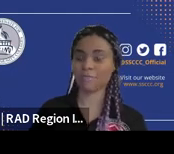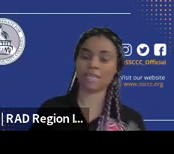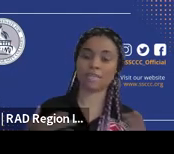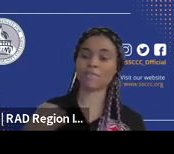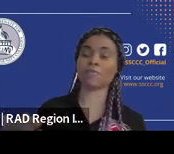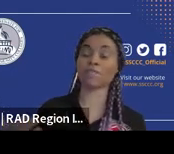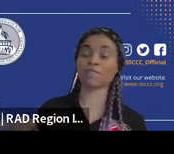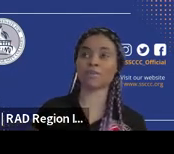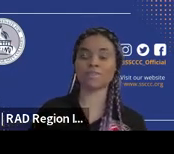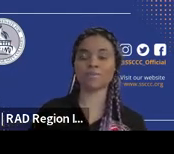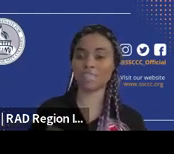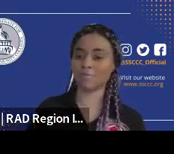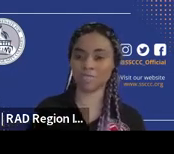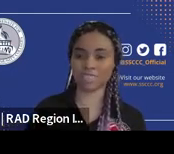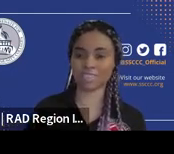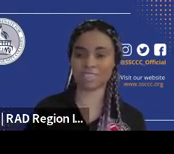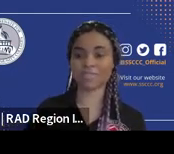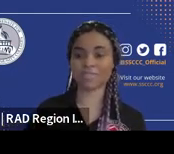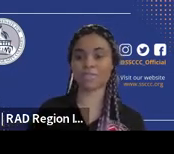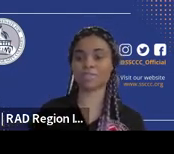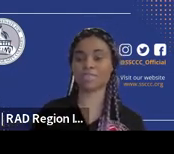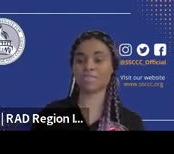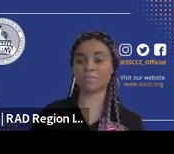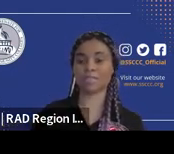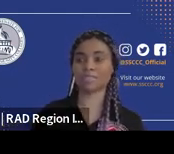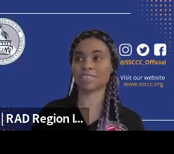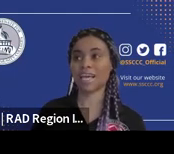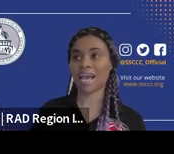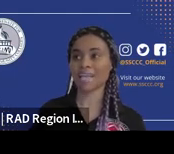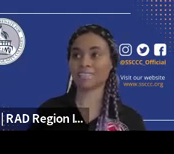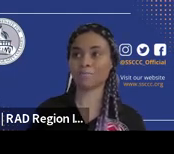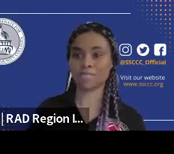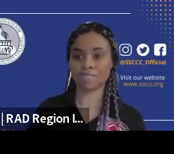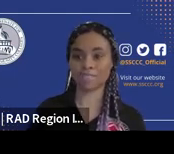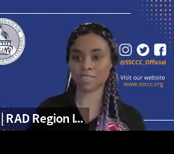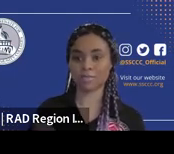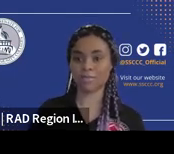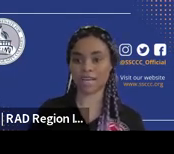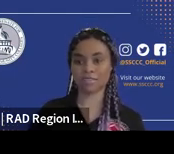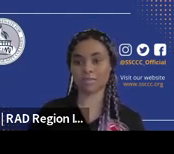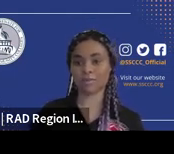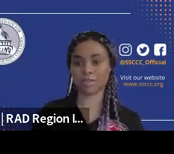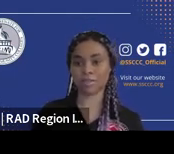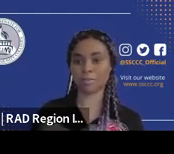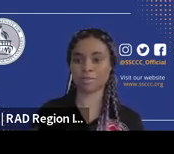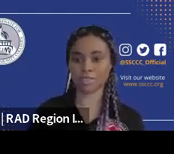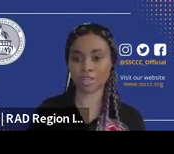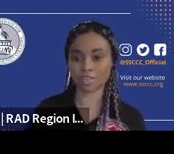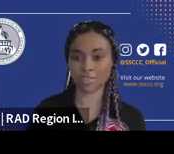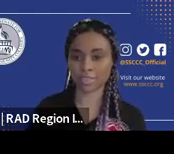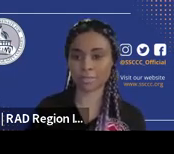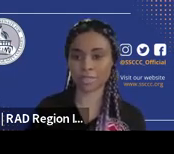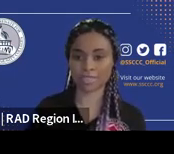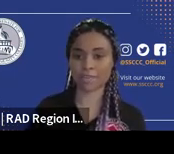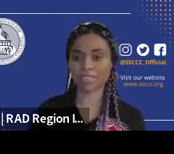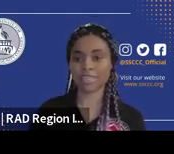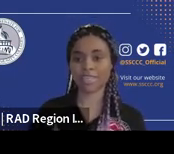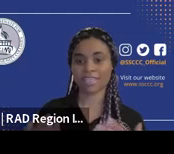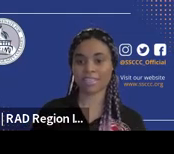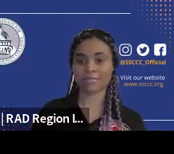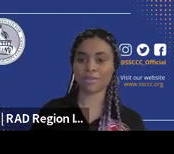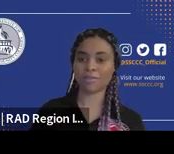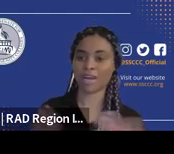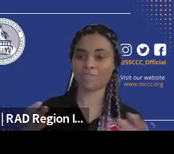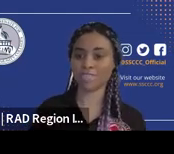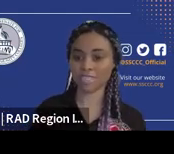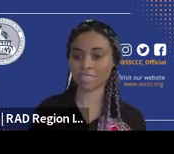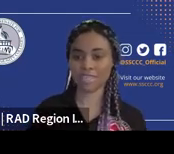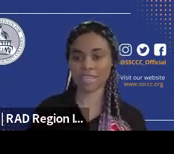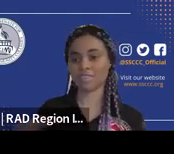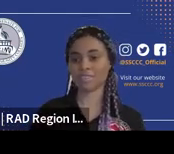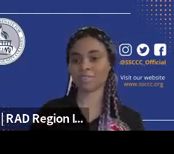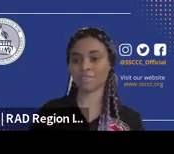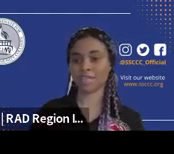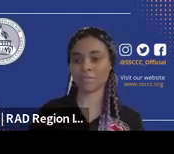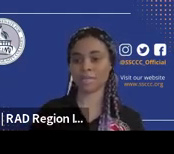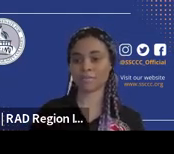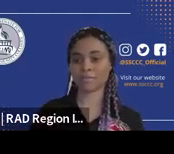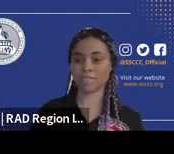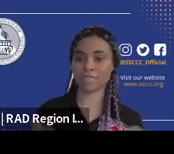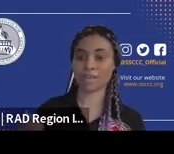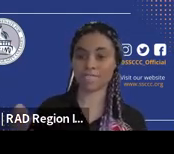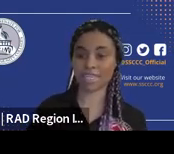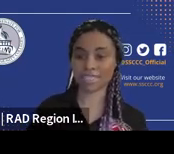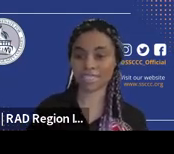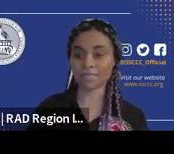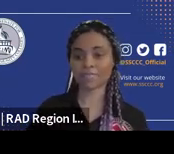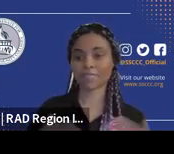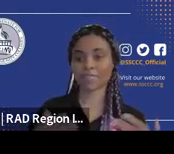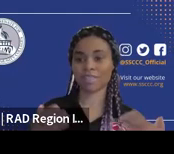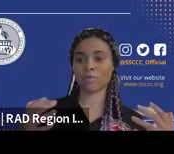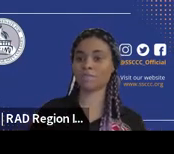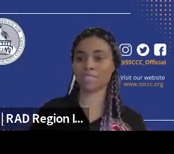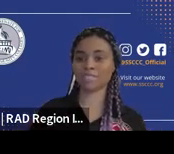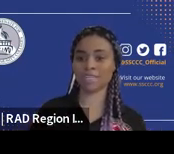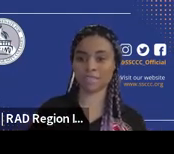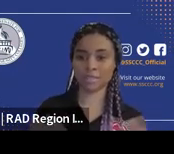If if they wanna go if you wait it just yourself, you can go to the DPS office as to speak to the supervisor or the person in charge of the DPS office and let them know I've seen this I've seen students not being able to give accommodation and what's being